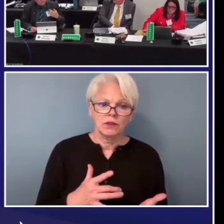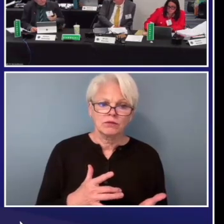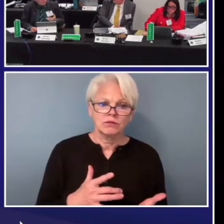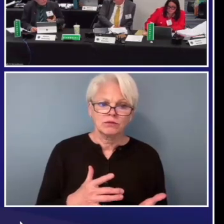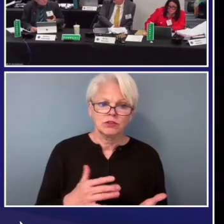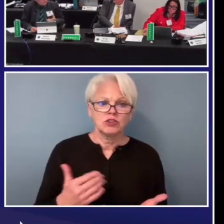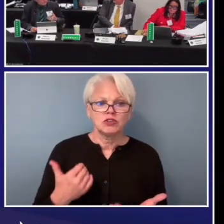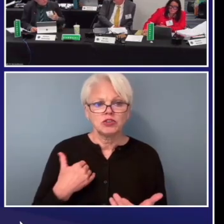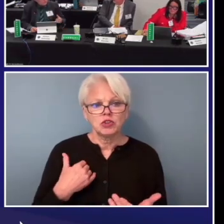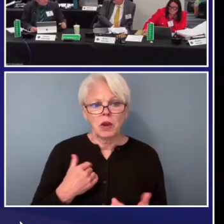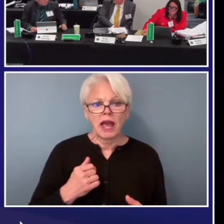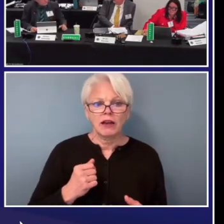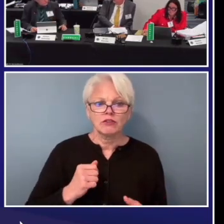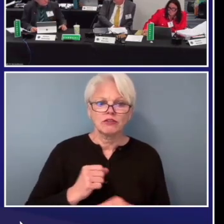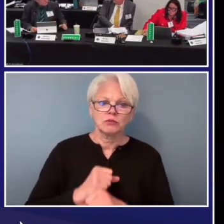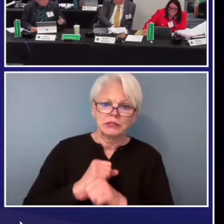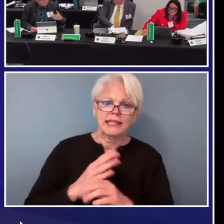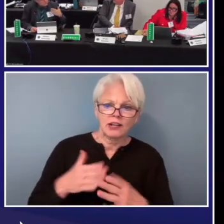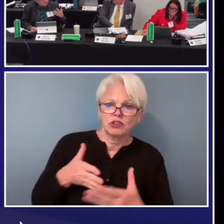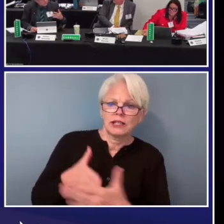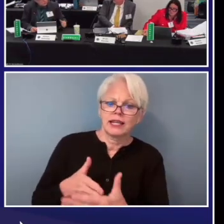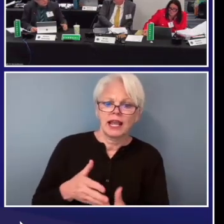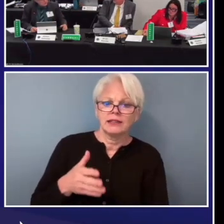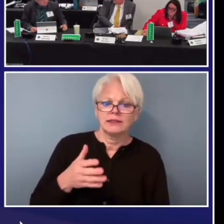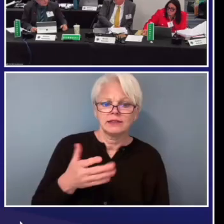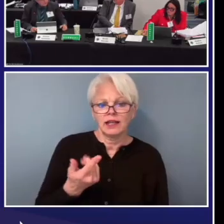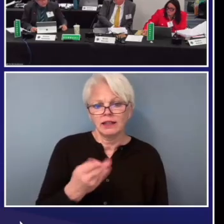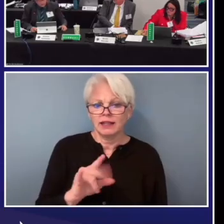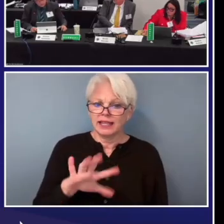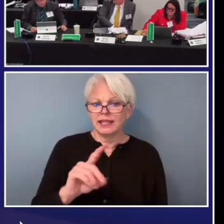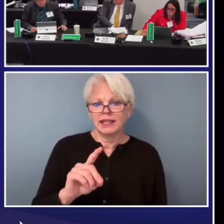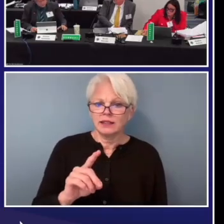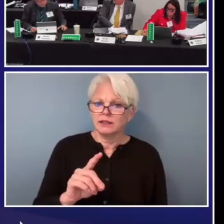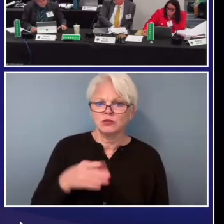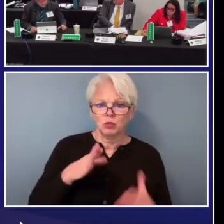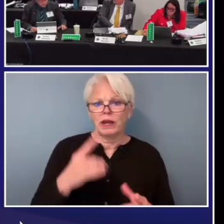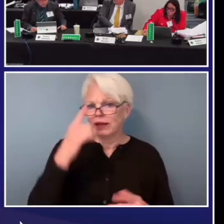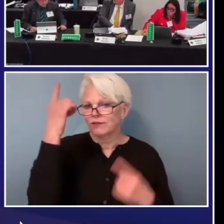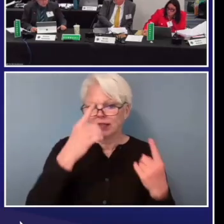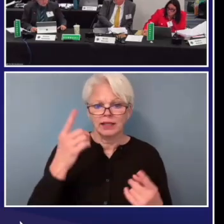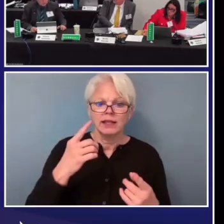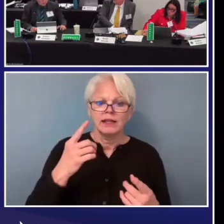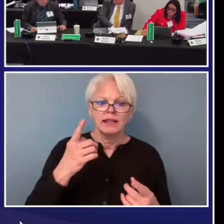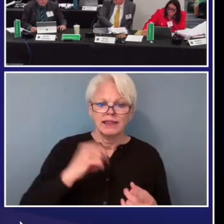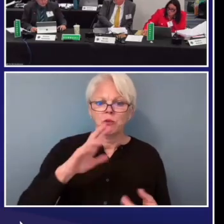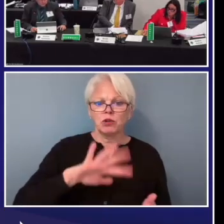of a guild mentality that uh, sort of corrupts the, the process here and puts, puts uh, students and programs at risk.